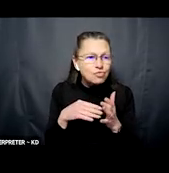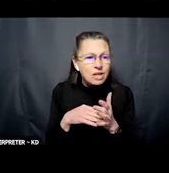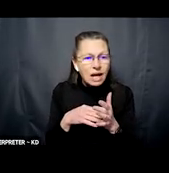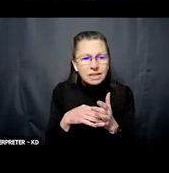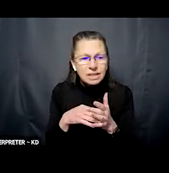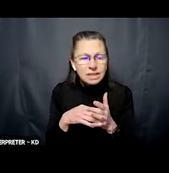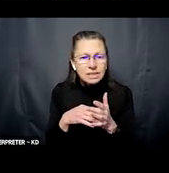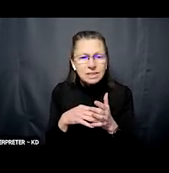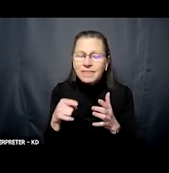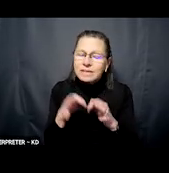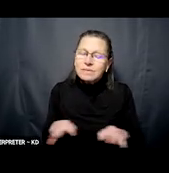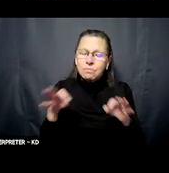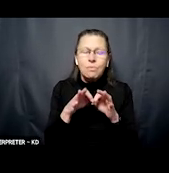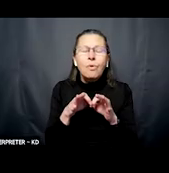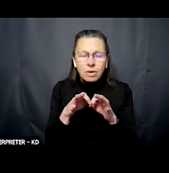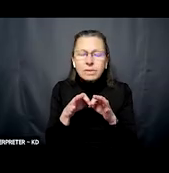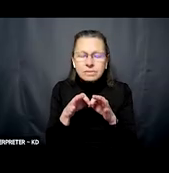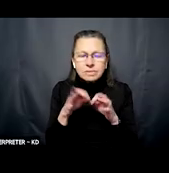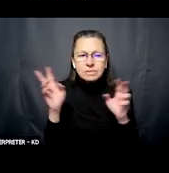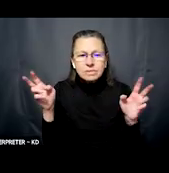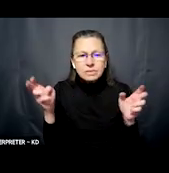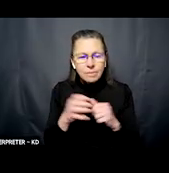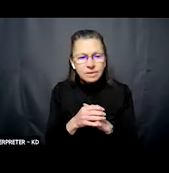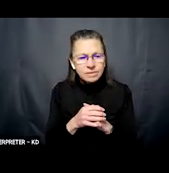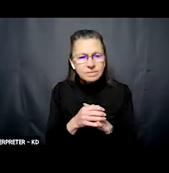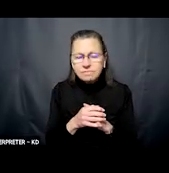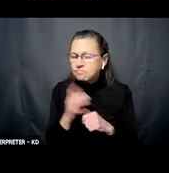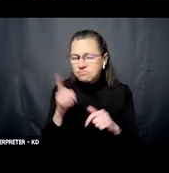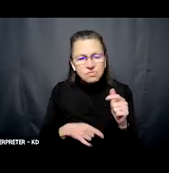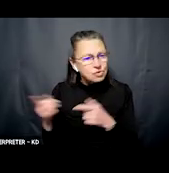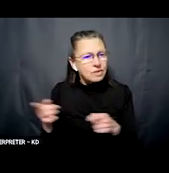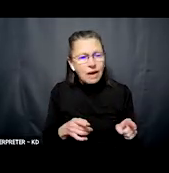this important topic. It could not have taken place without Michelle Enfield,